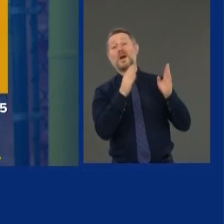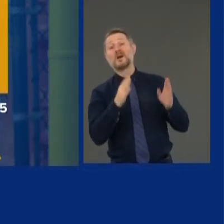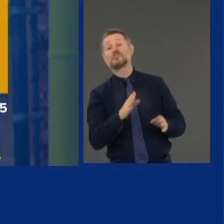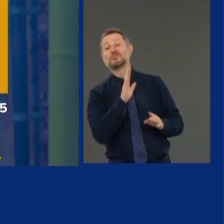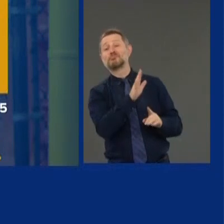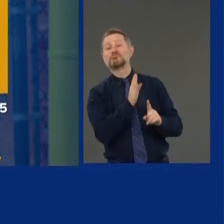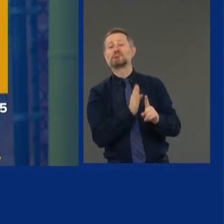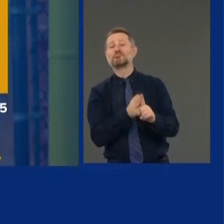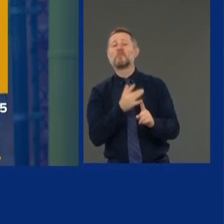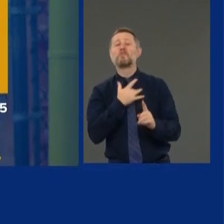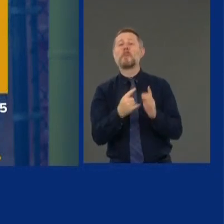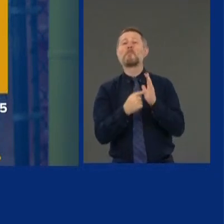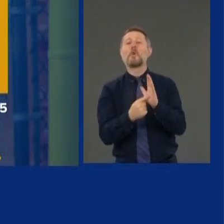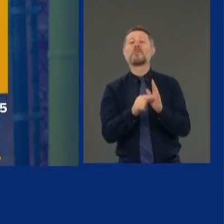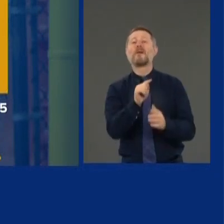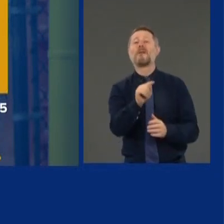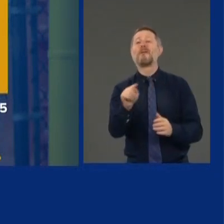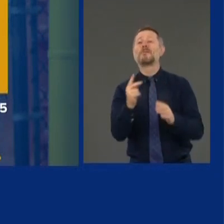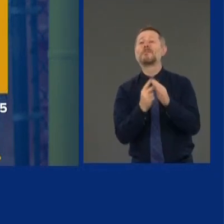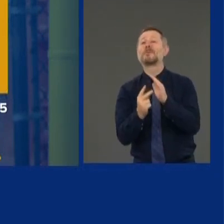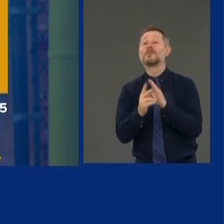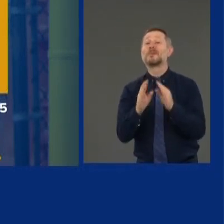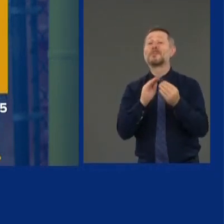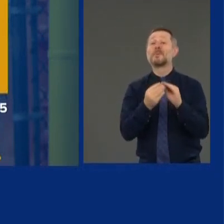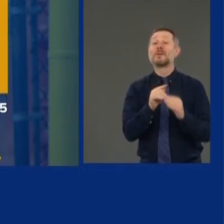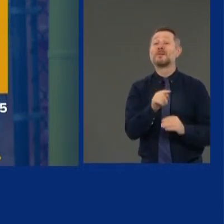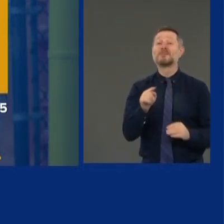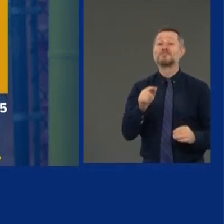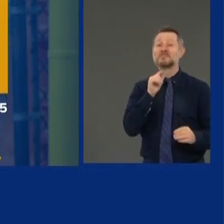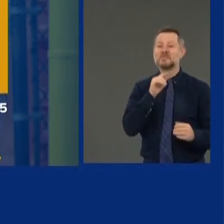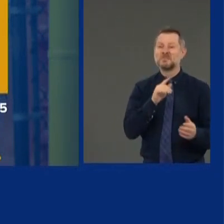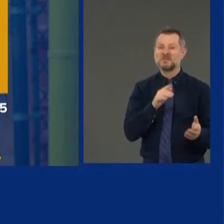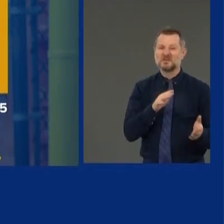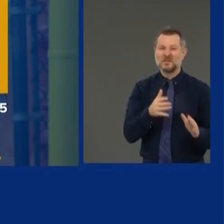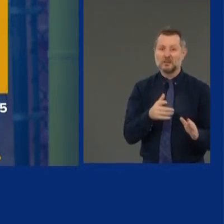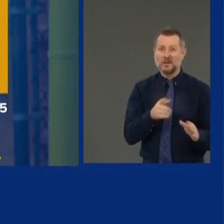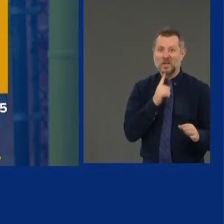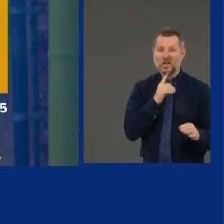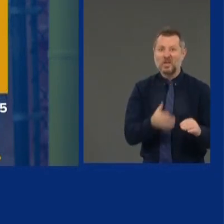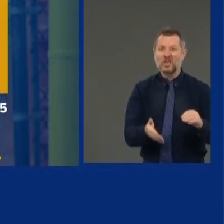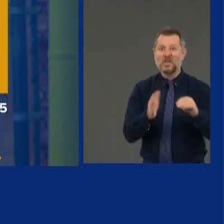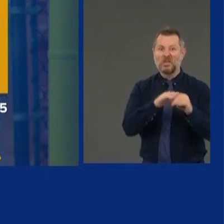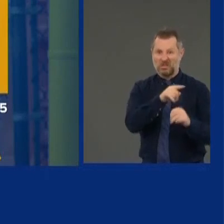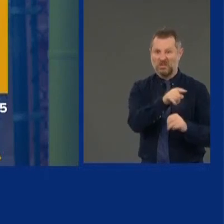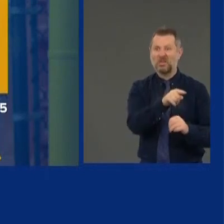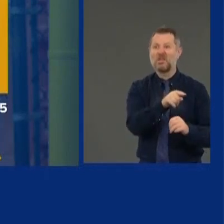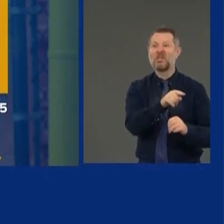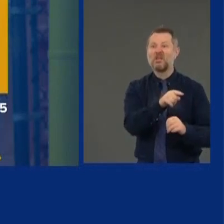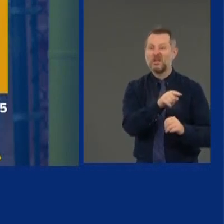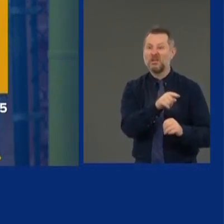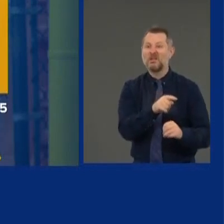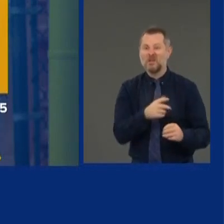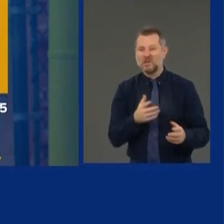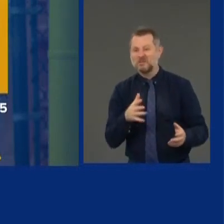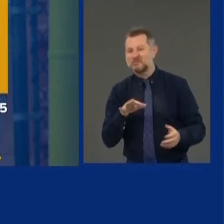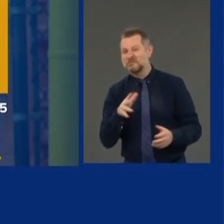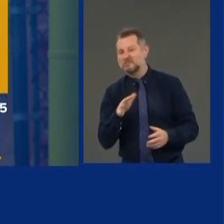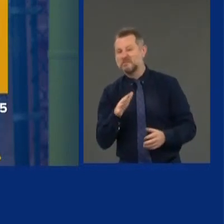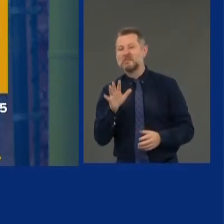MODEL THAT THE WHITE HOUSE USES,